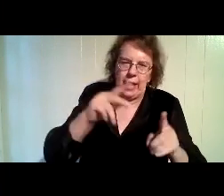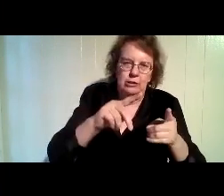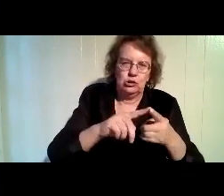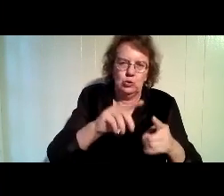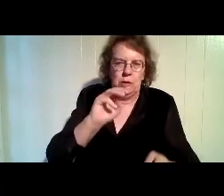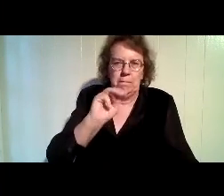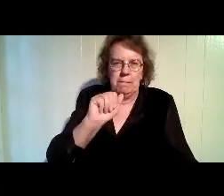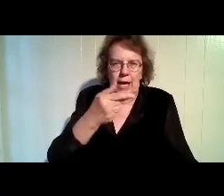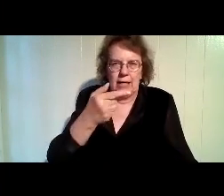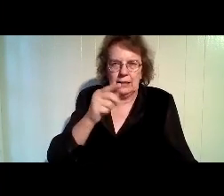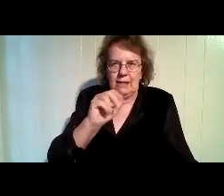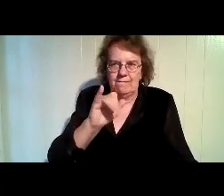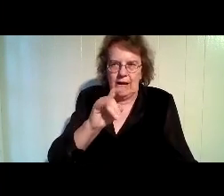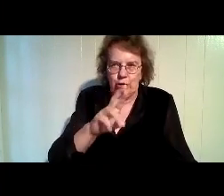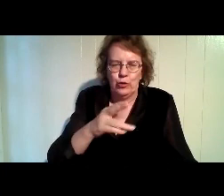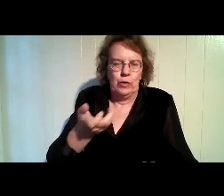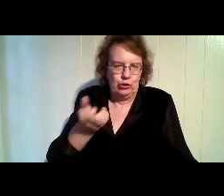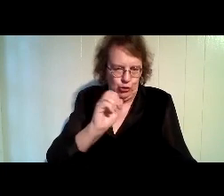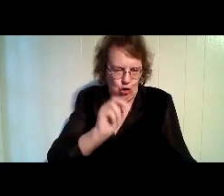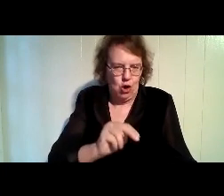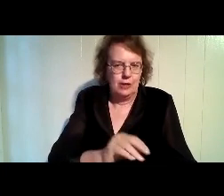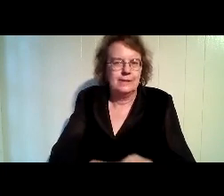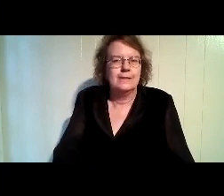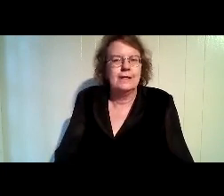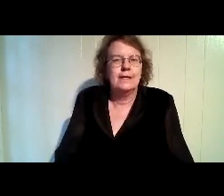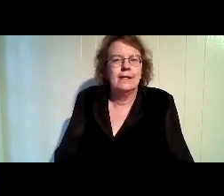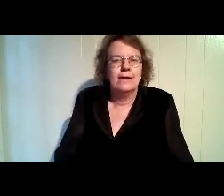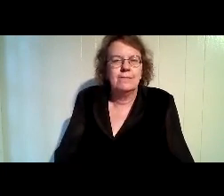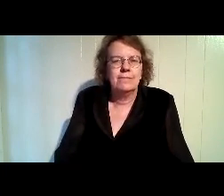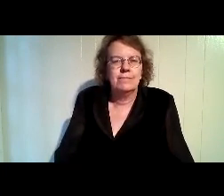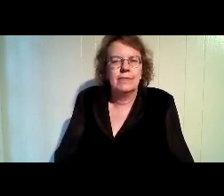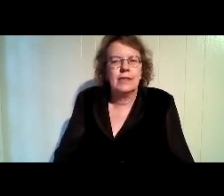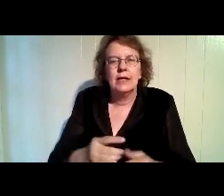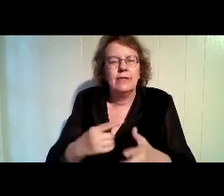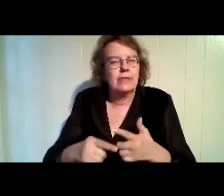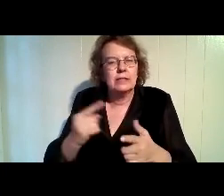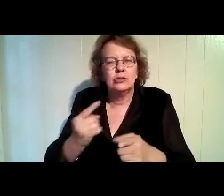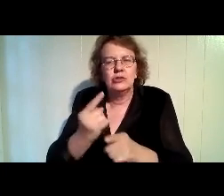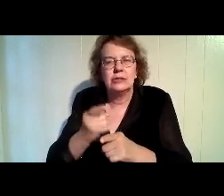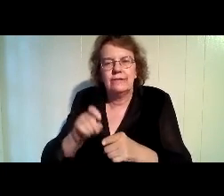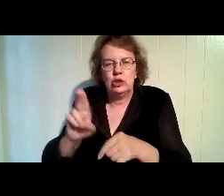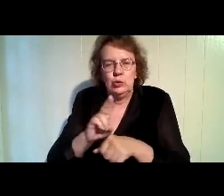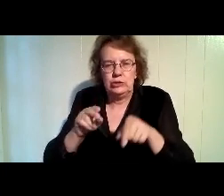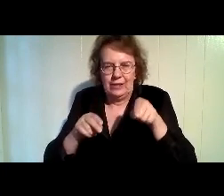I'm going to go ahead and turn it on. And then. You just have to utilize this specific button be